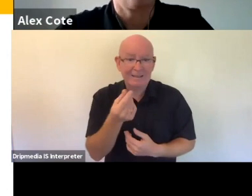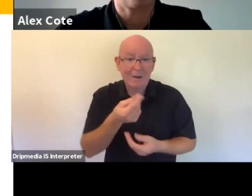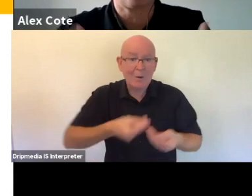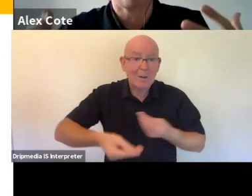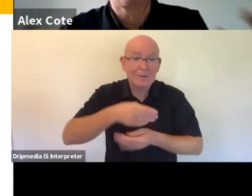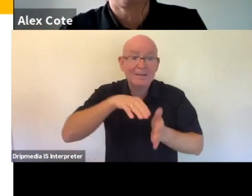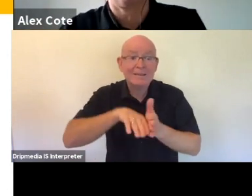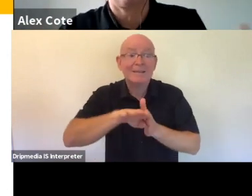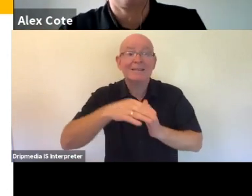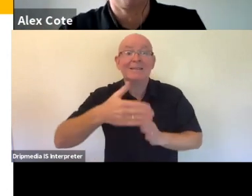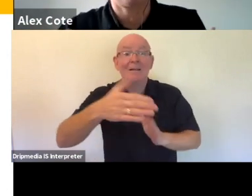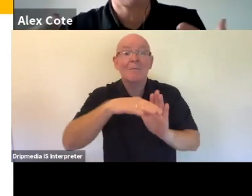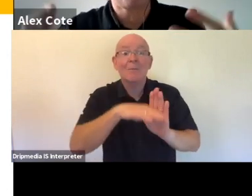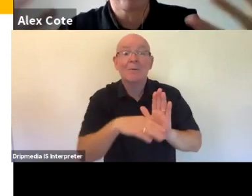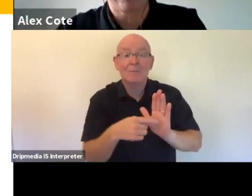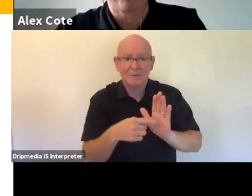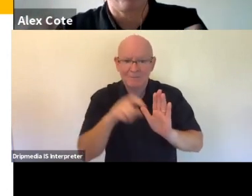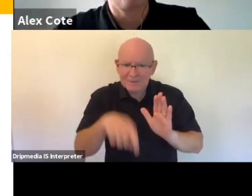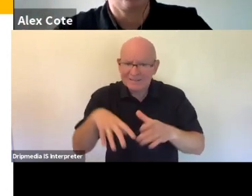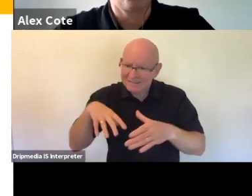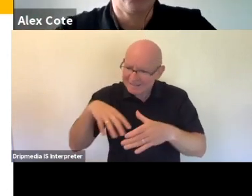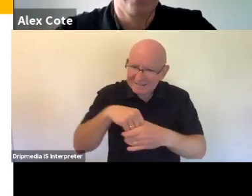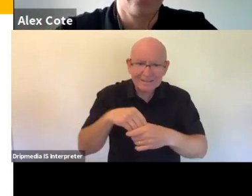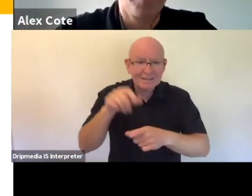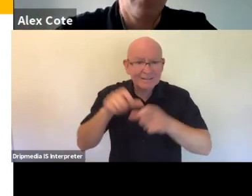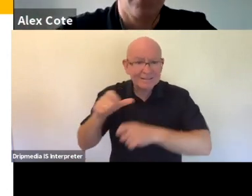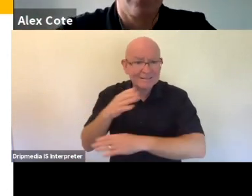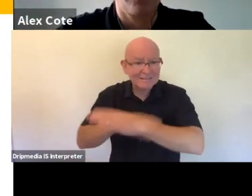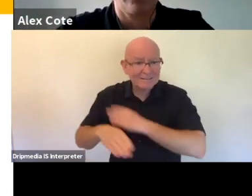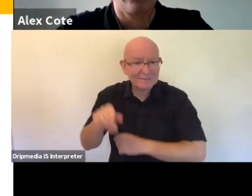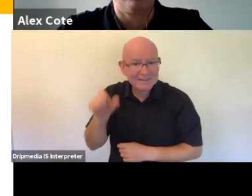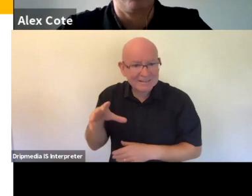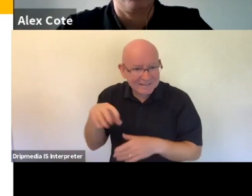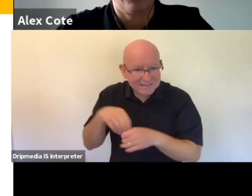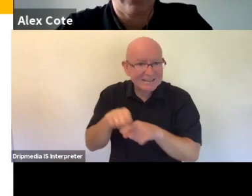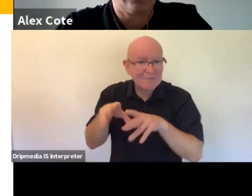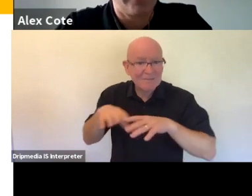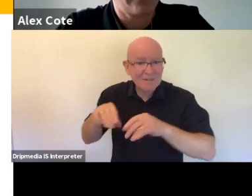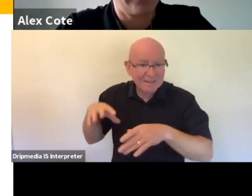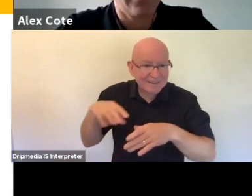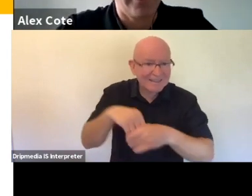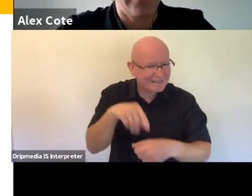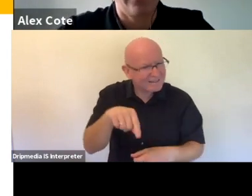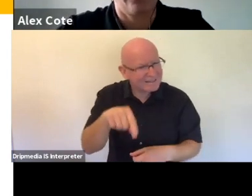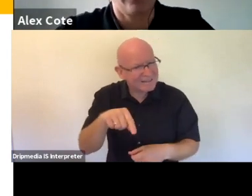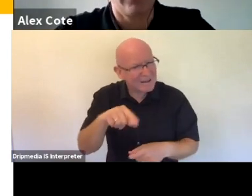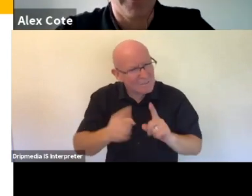to ensure that persons with disabilities can access those economic empowerment programmes which are really critical in the recovery.